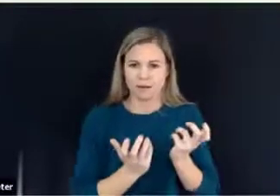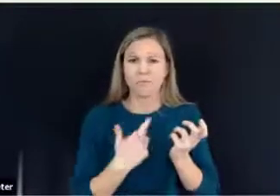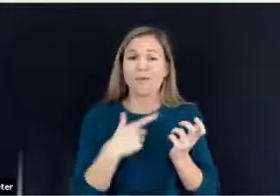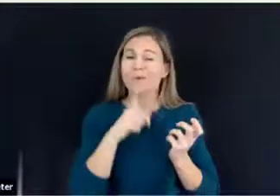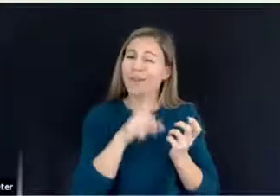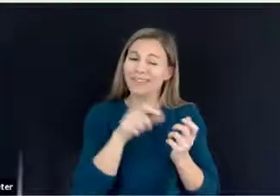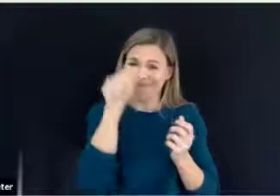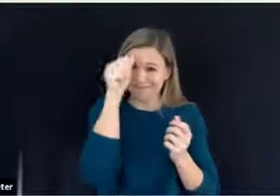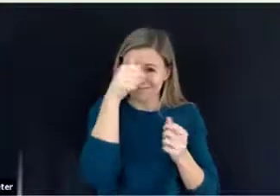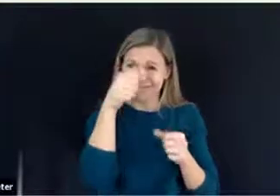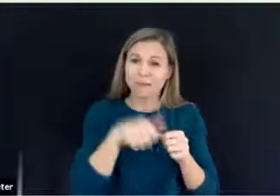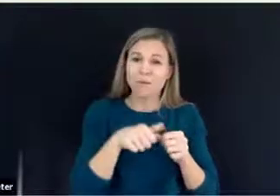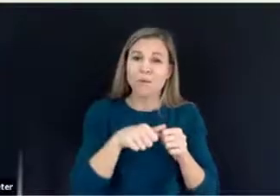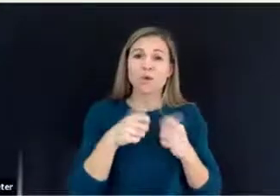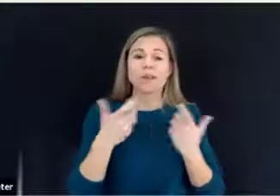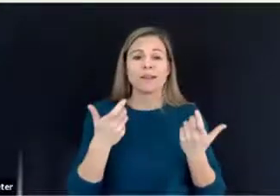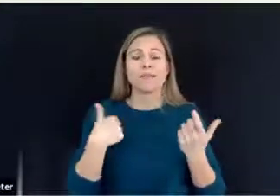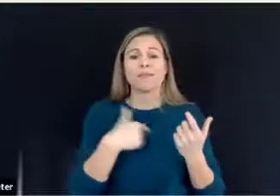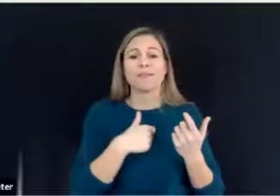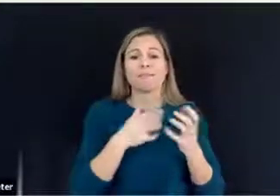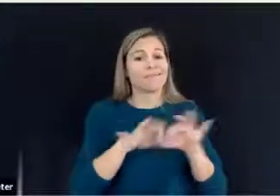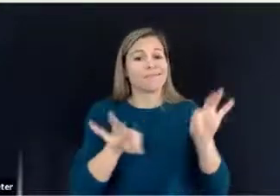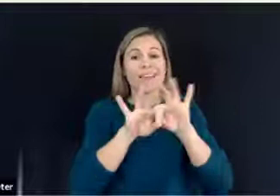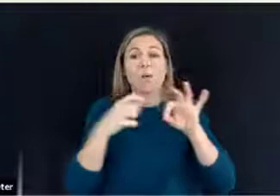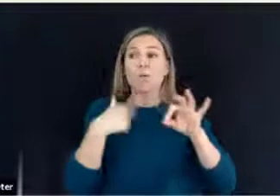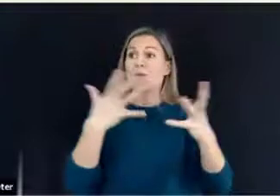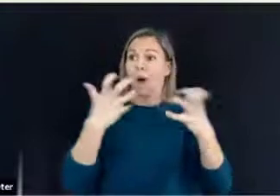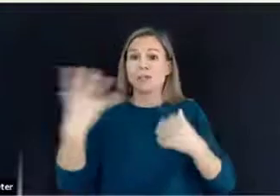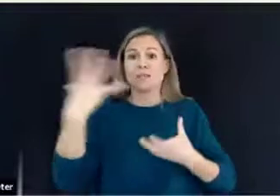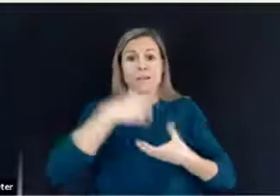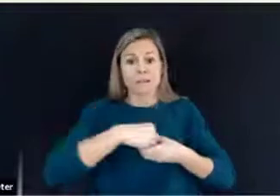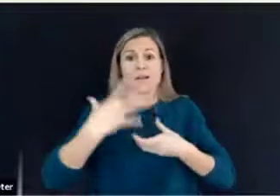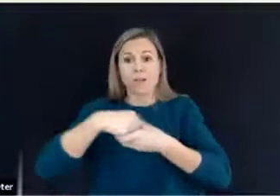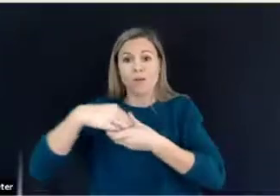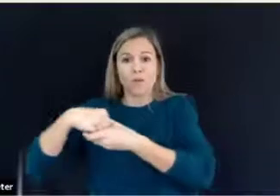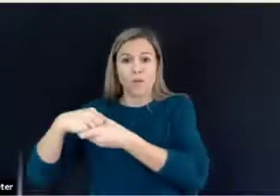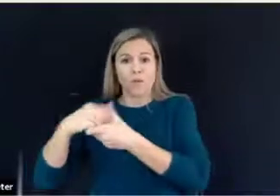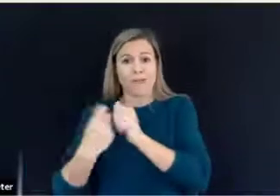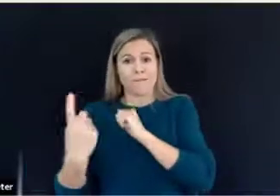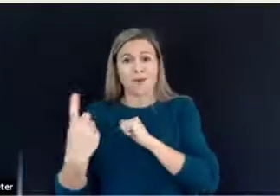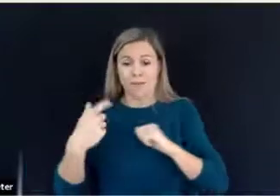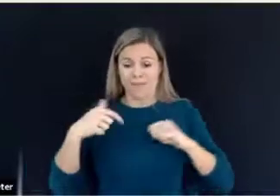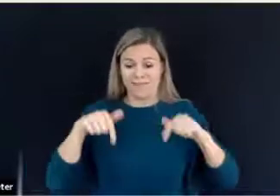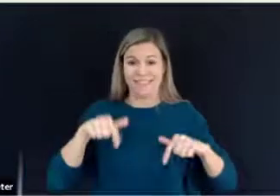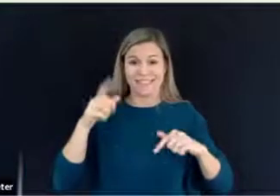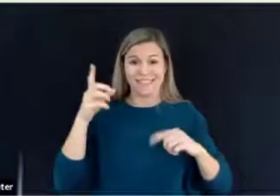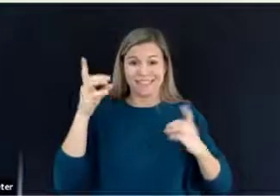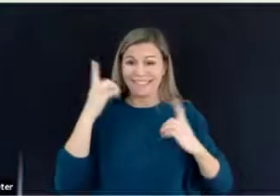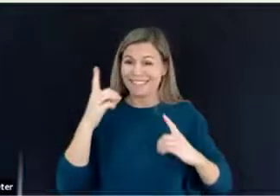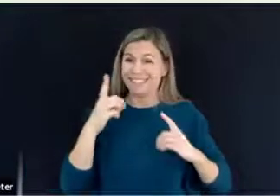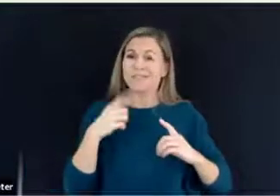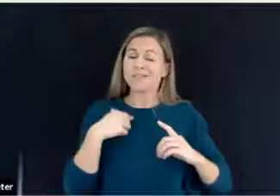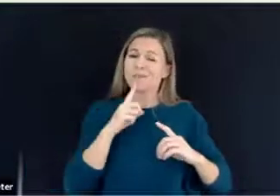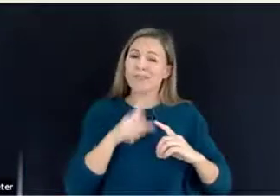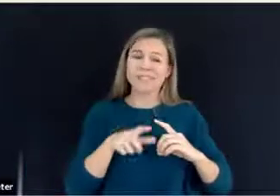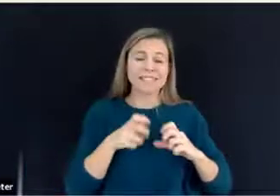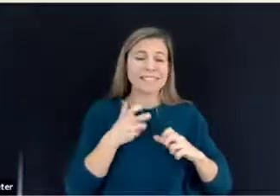that we want to be inclusive and this disease is difficult to manage, it's difficult